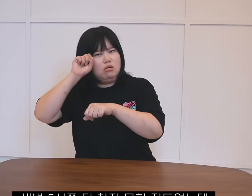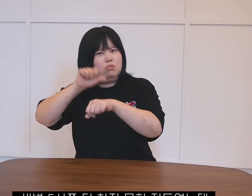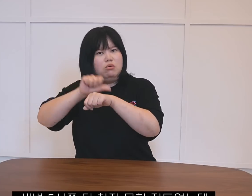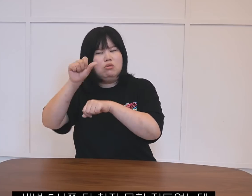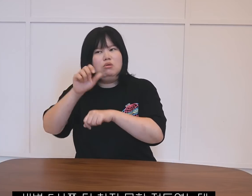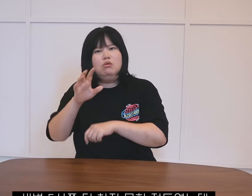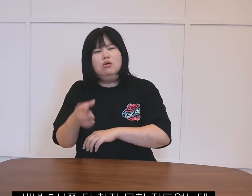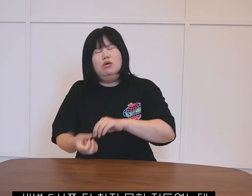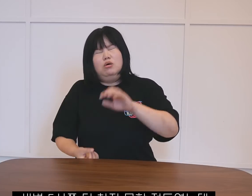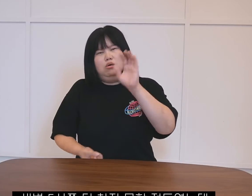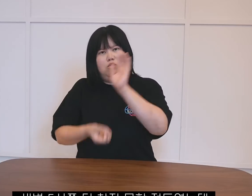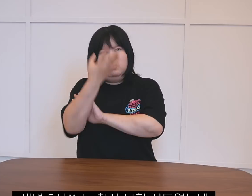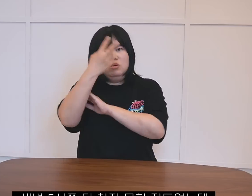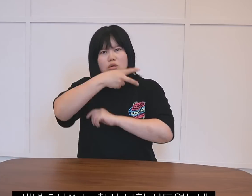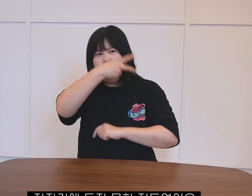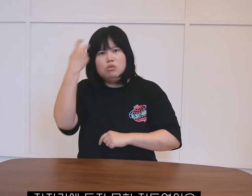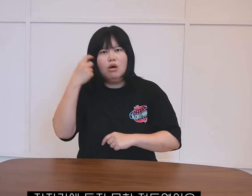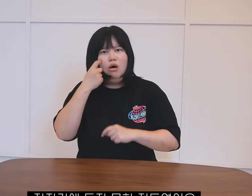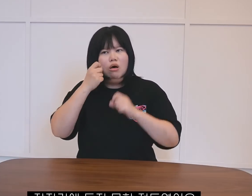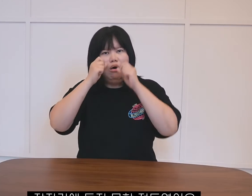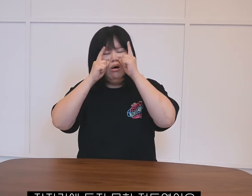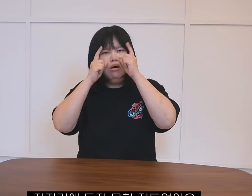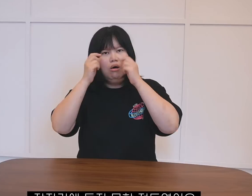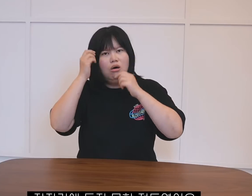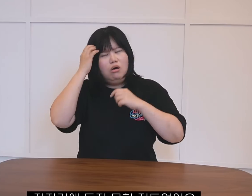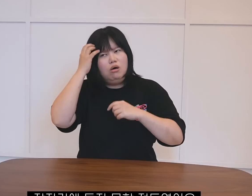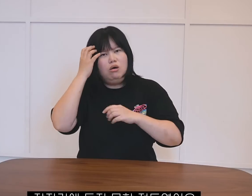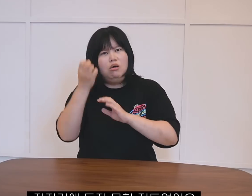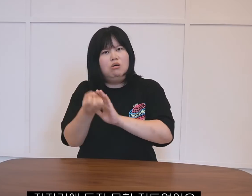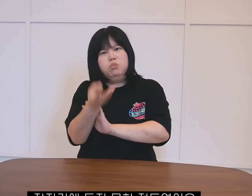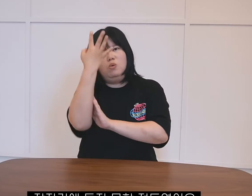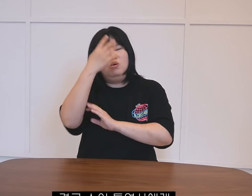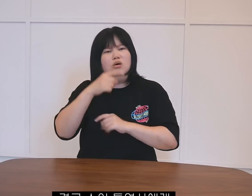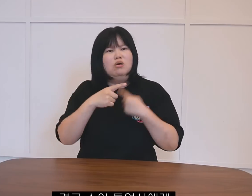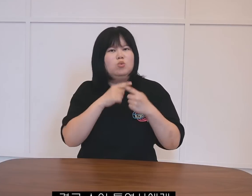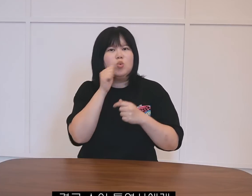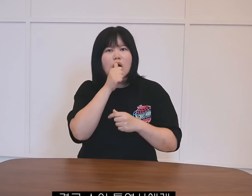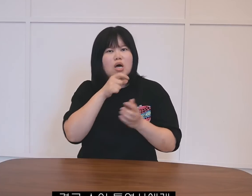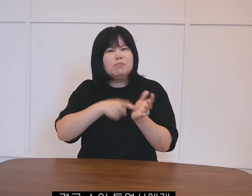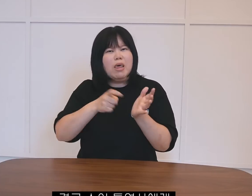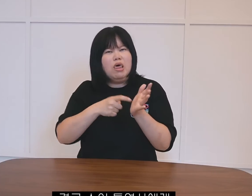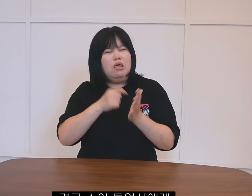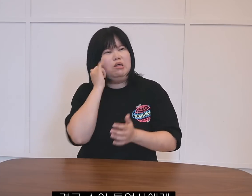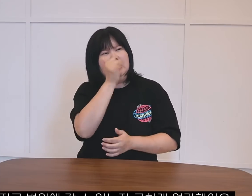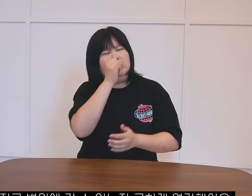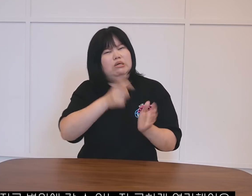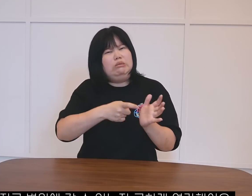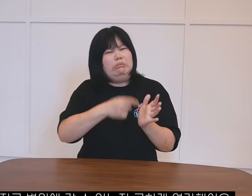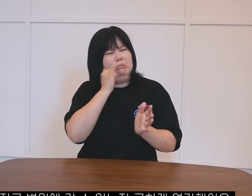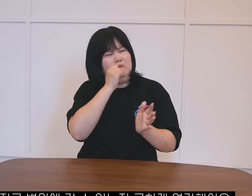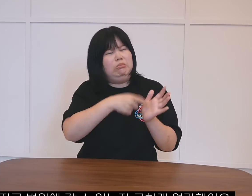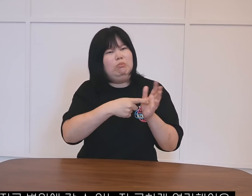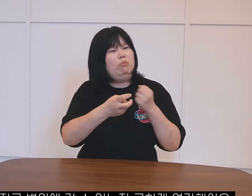It was to the point where I couldn't stand it any longer, around 5 in the morning, to the point where I couldn't go to sleep. In the end, I urgently called a sign language interpreter